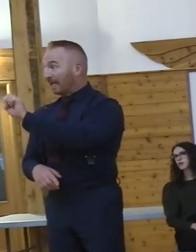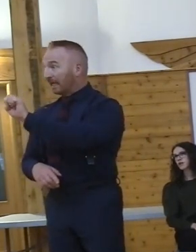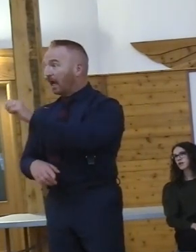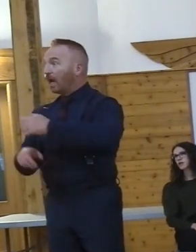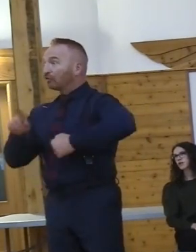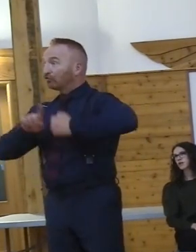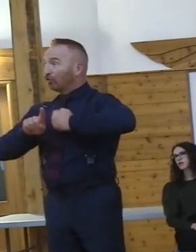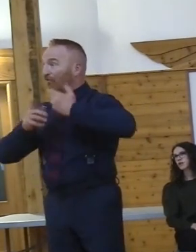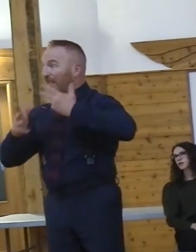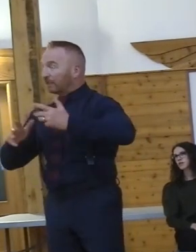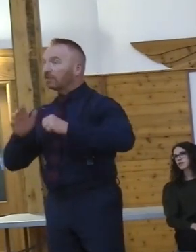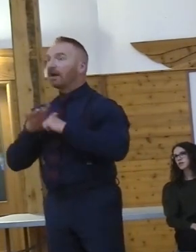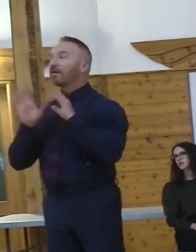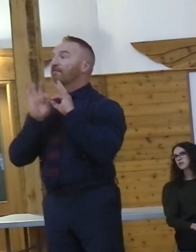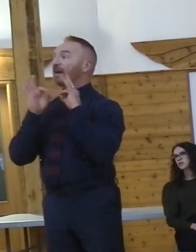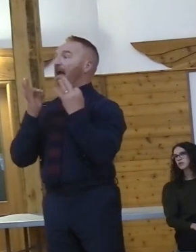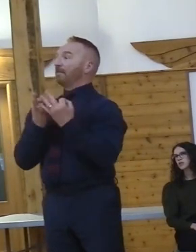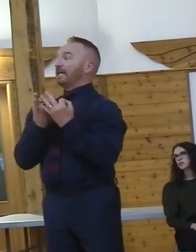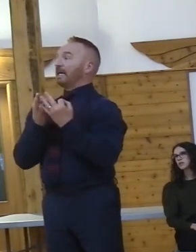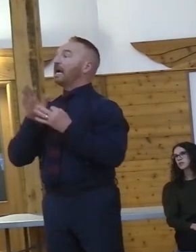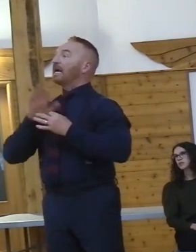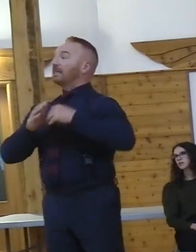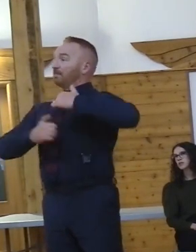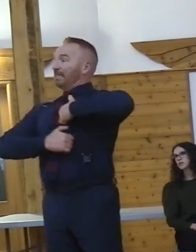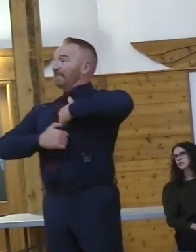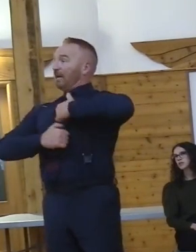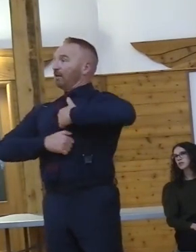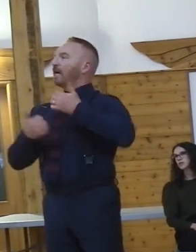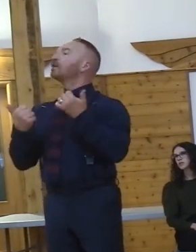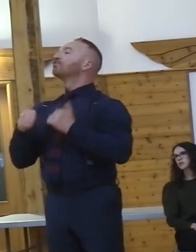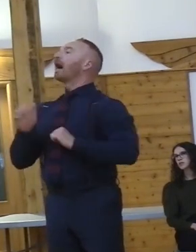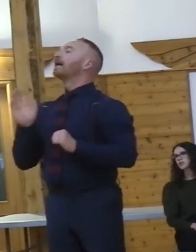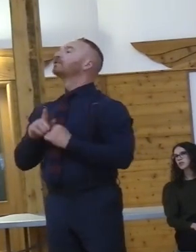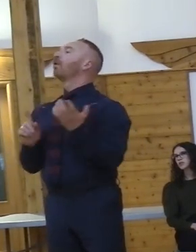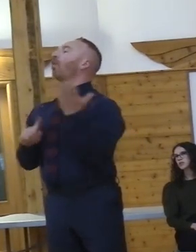Her family says the military is trying to cover up this atrocity.